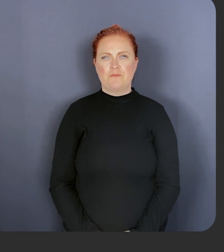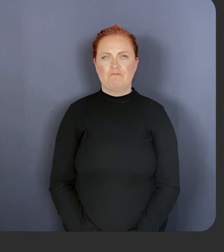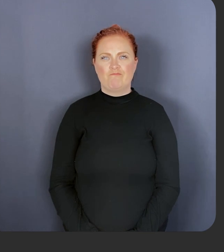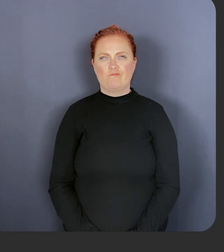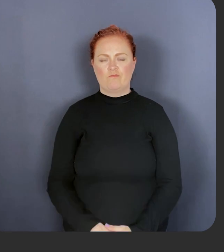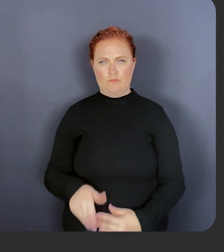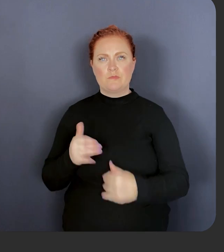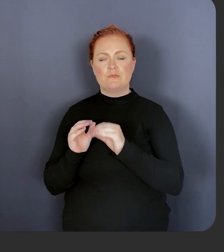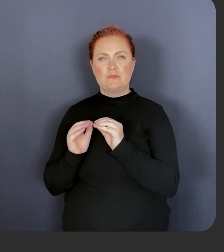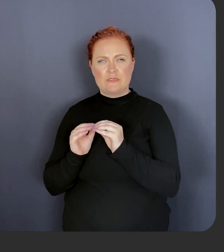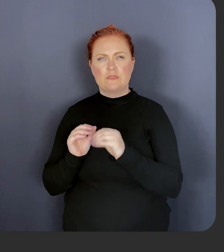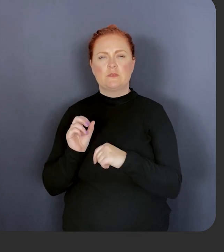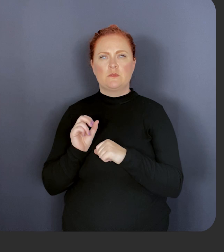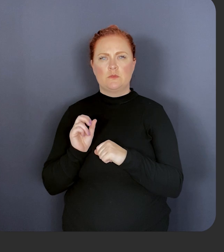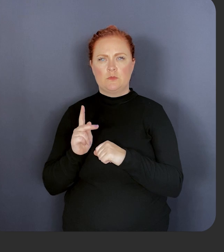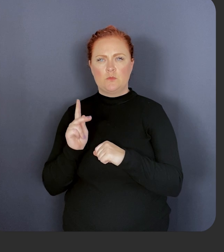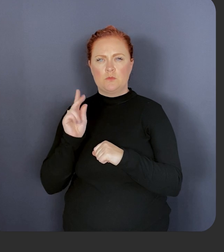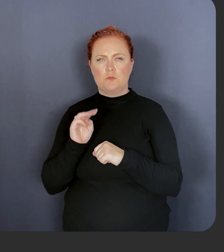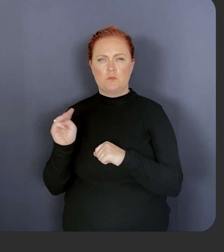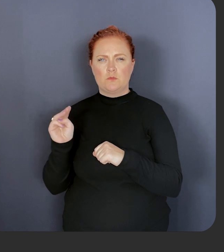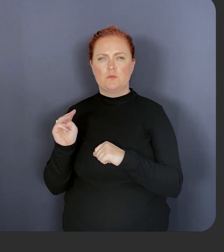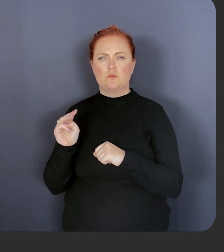Click Fix. Just strings.